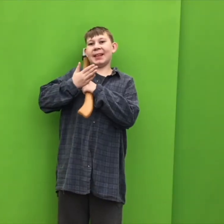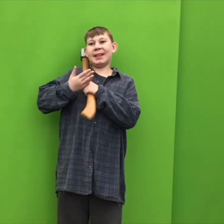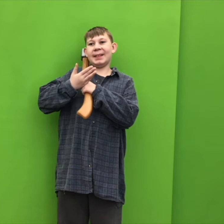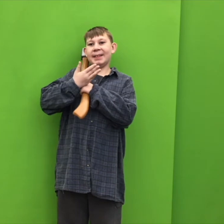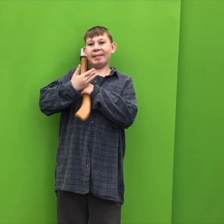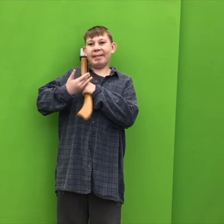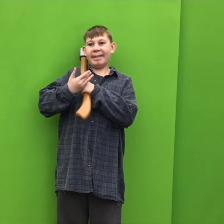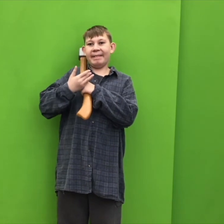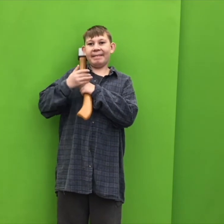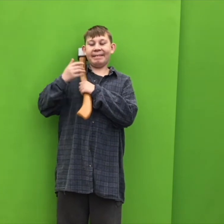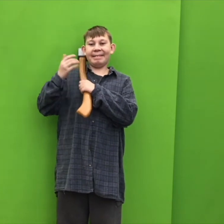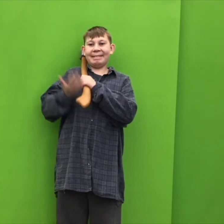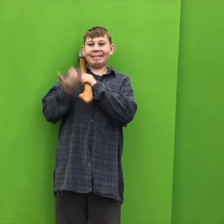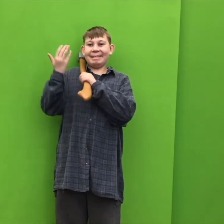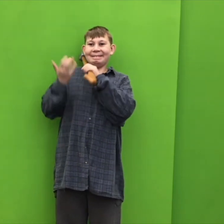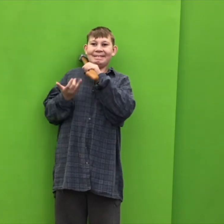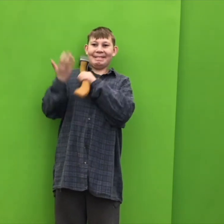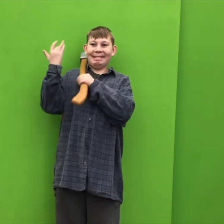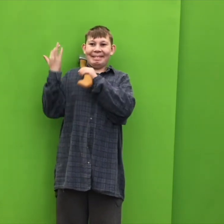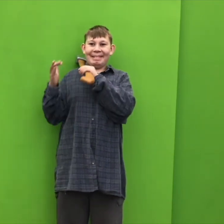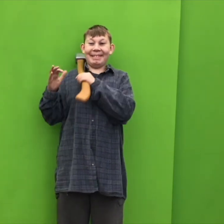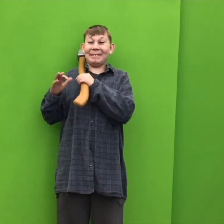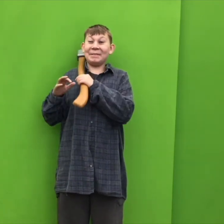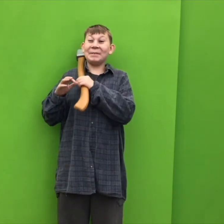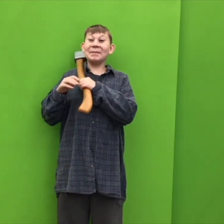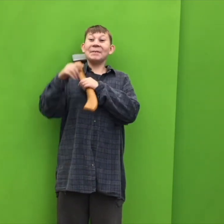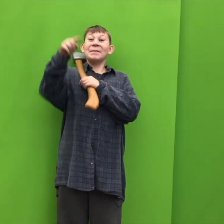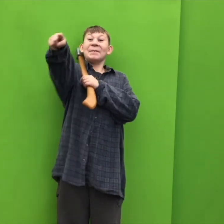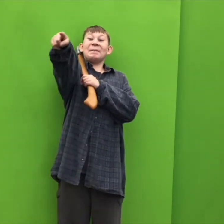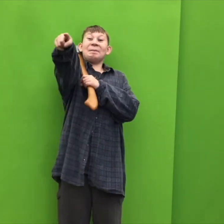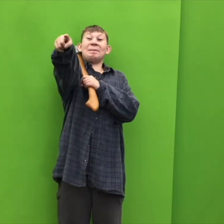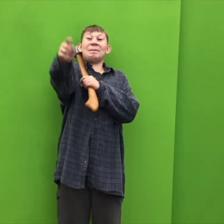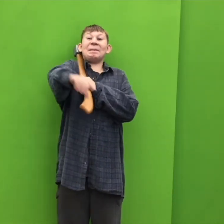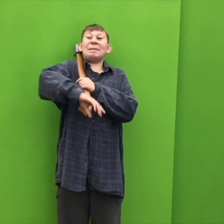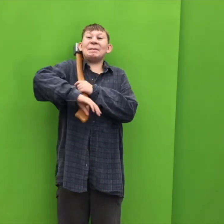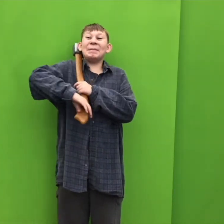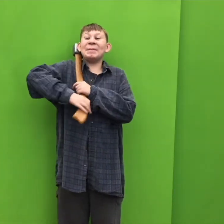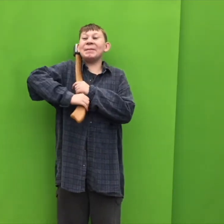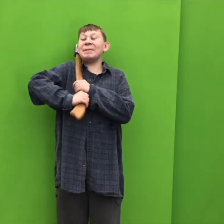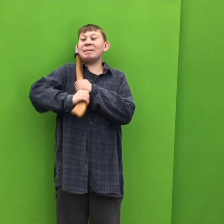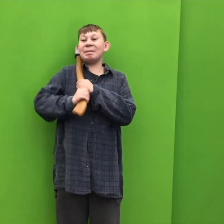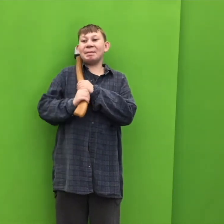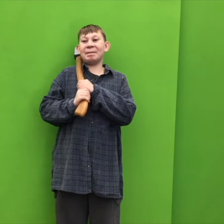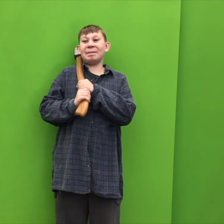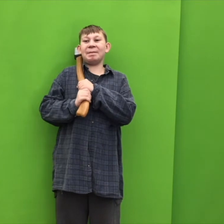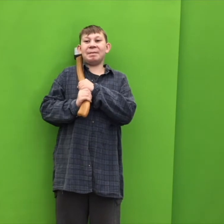axe i need some wood for my fire oh there's a good place for some